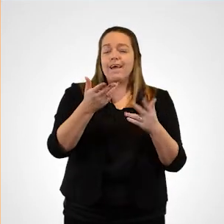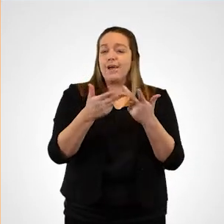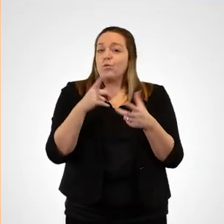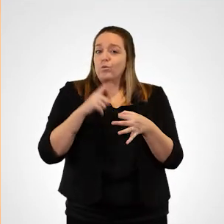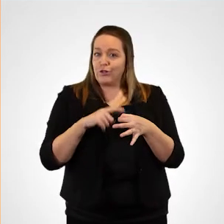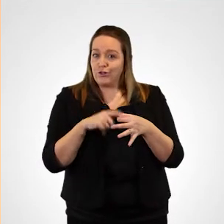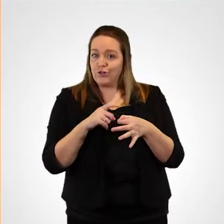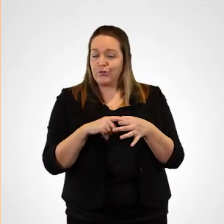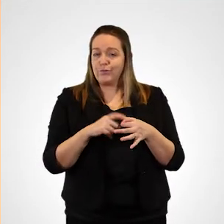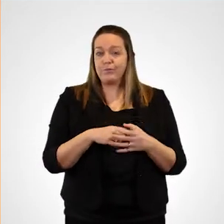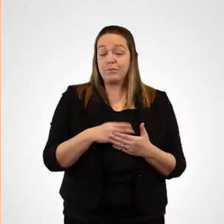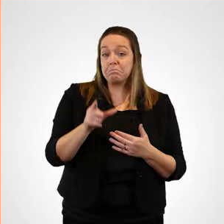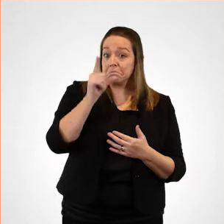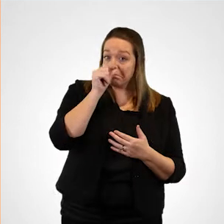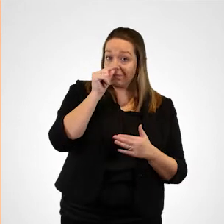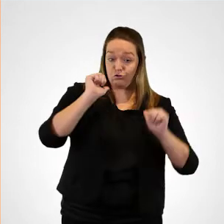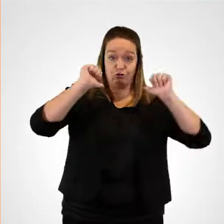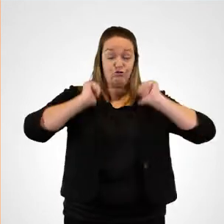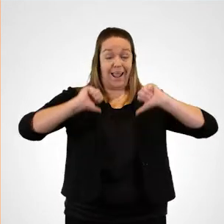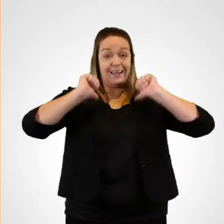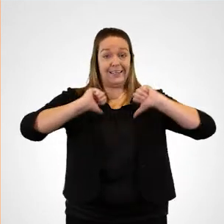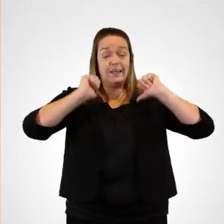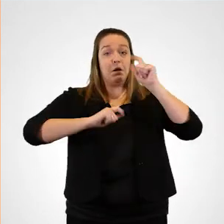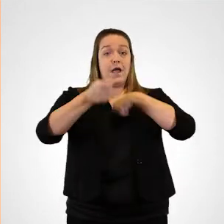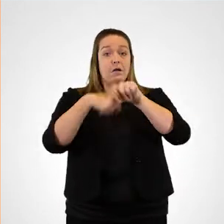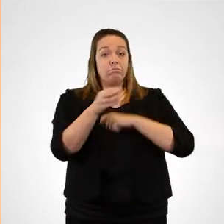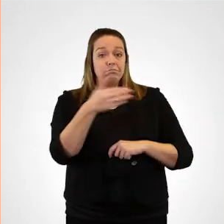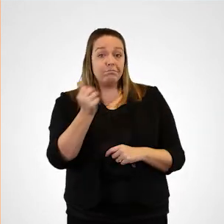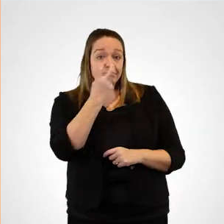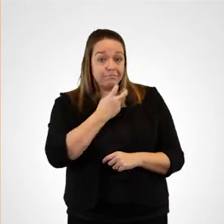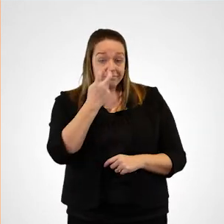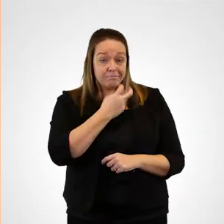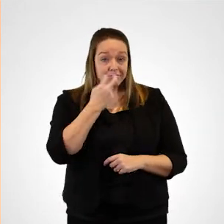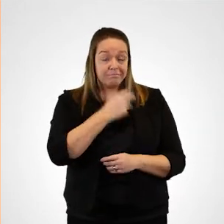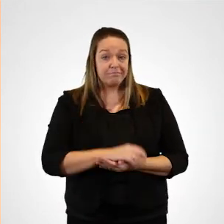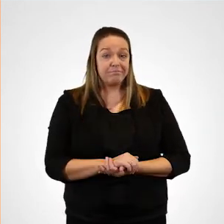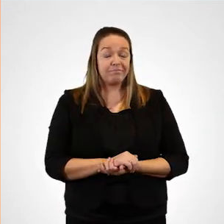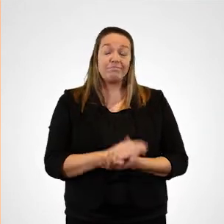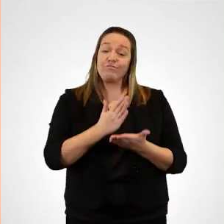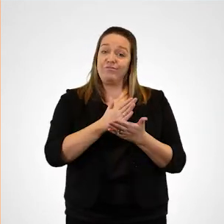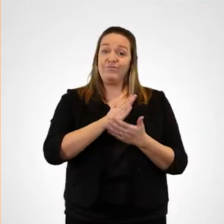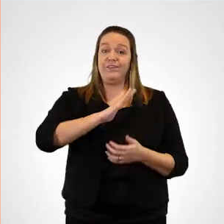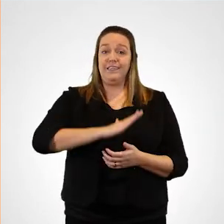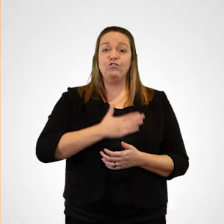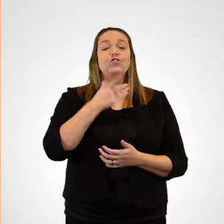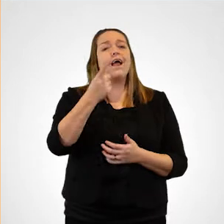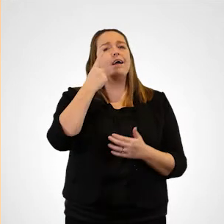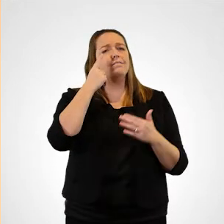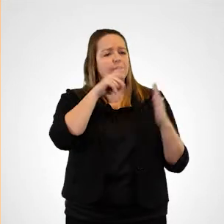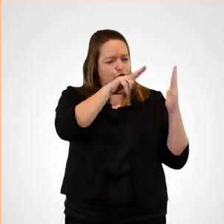which is is it possible to train speechreading skills. Now, interestingly if you look at the literature